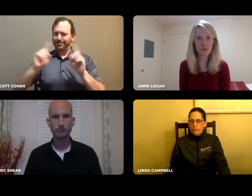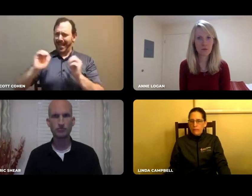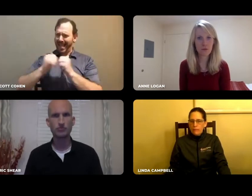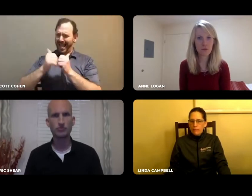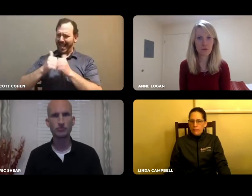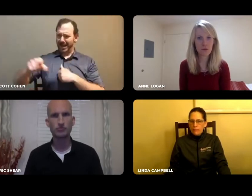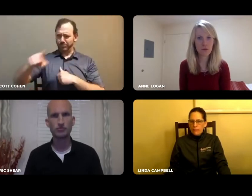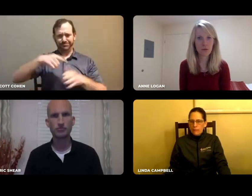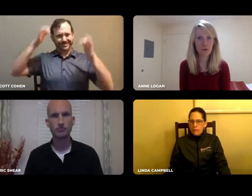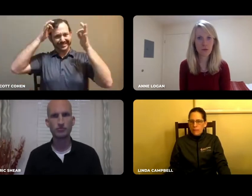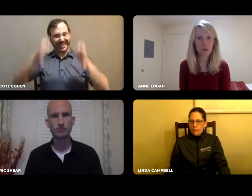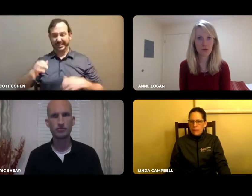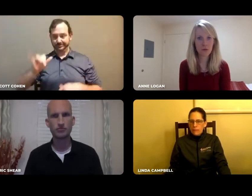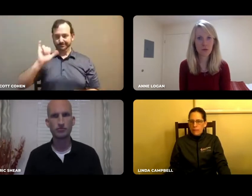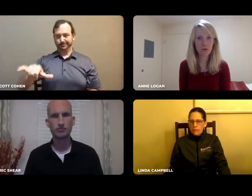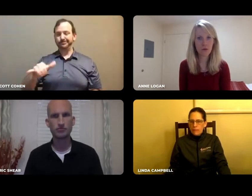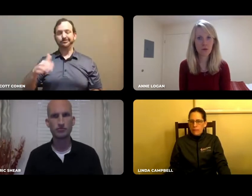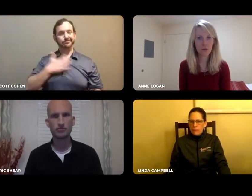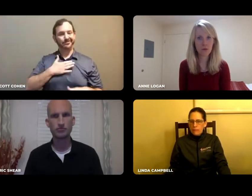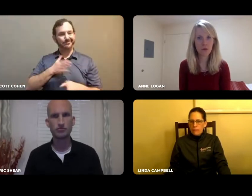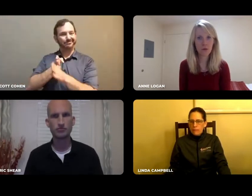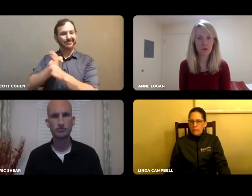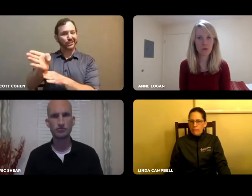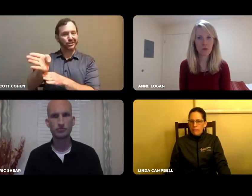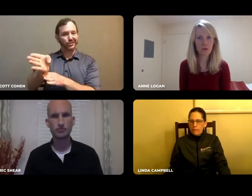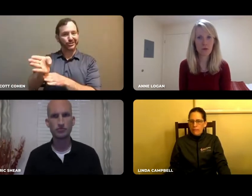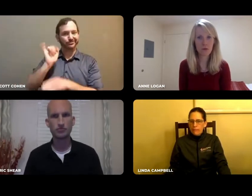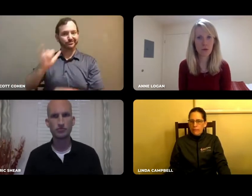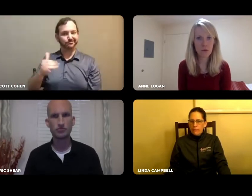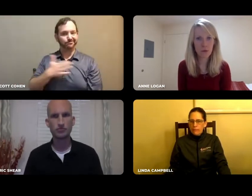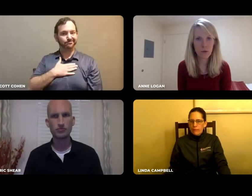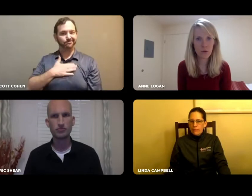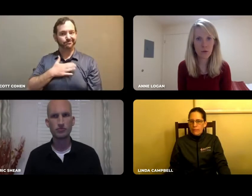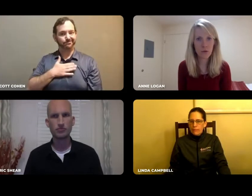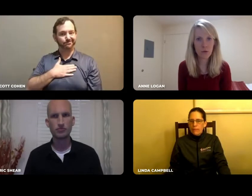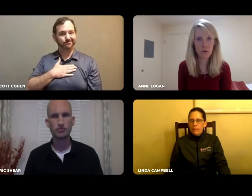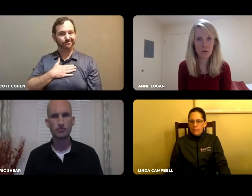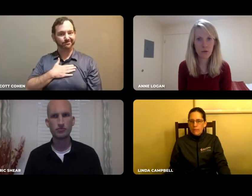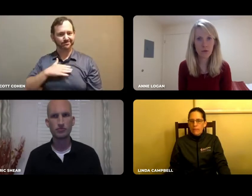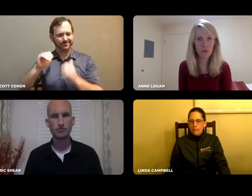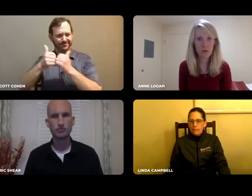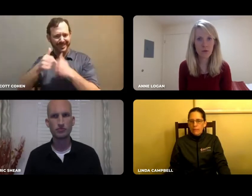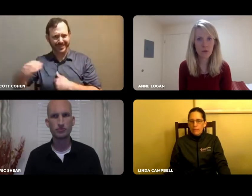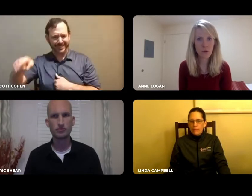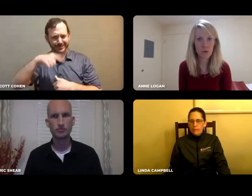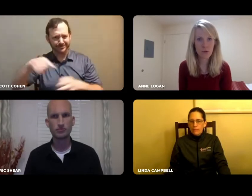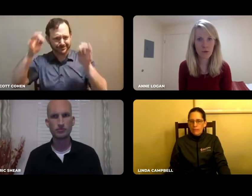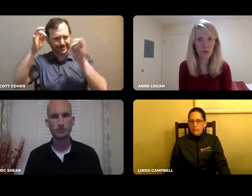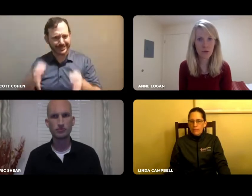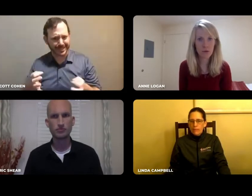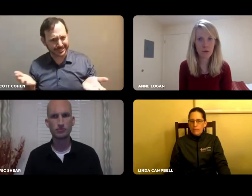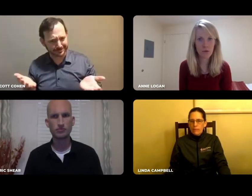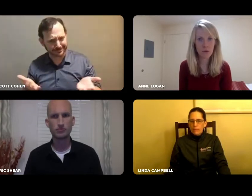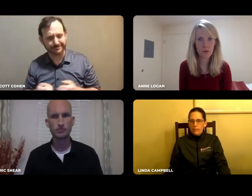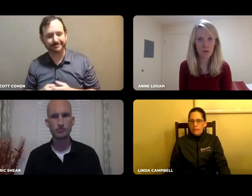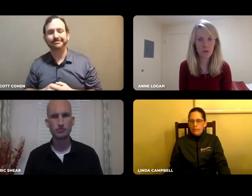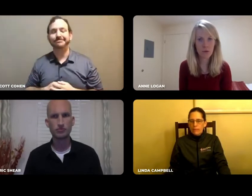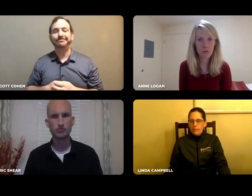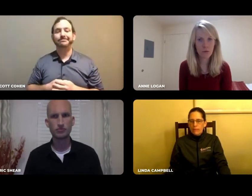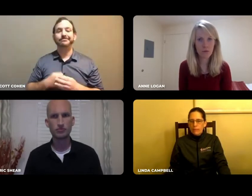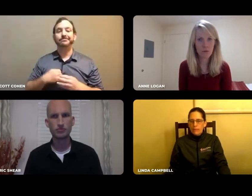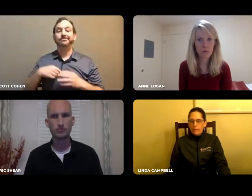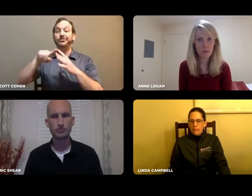But how did you decide your major before that. Anne?